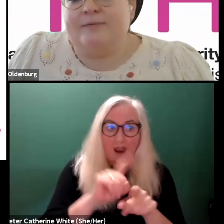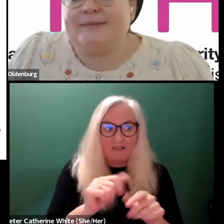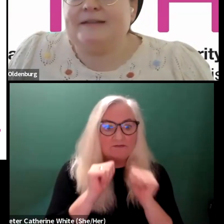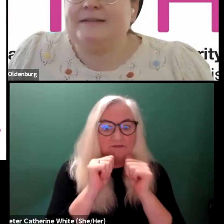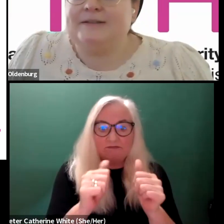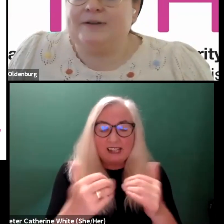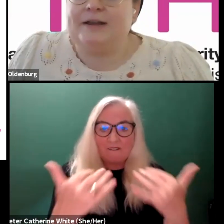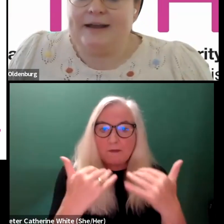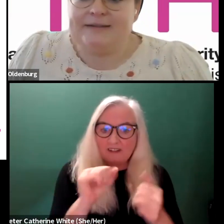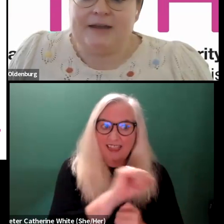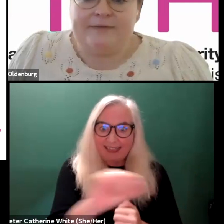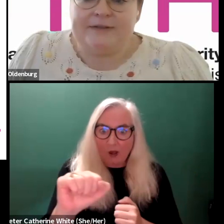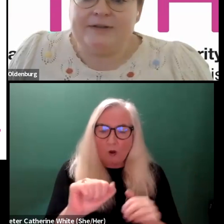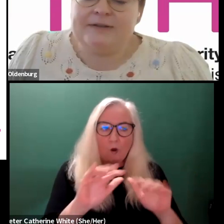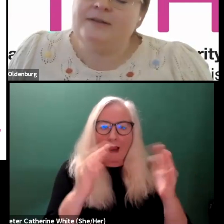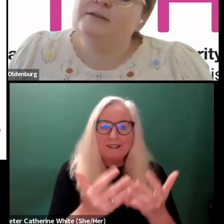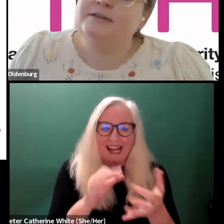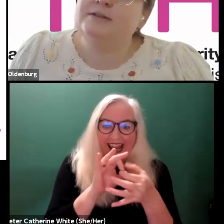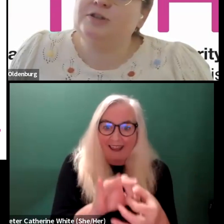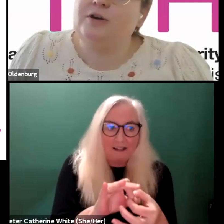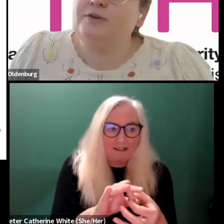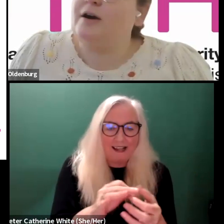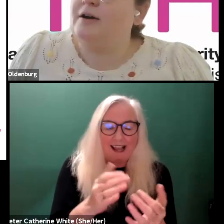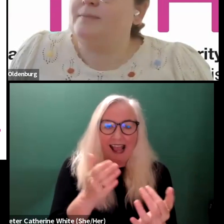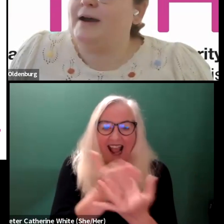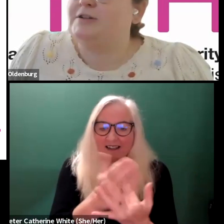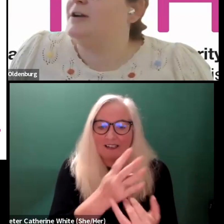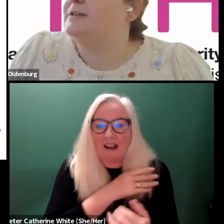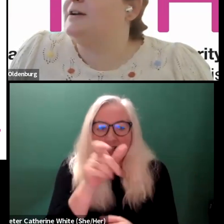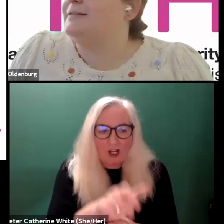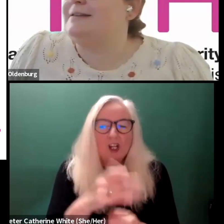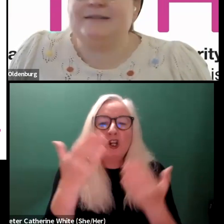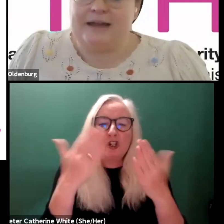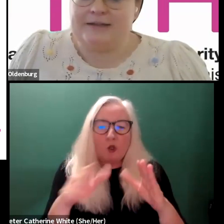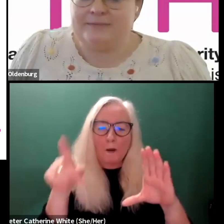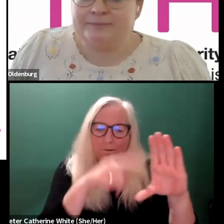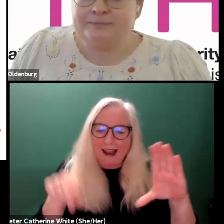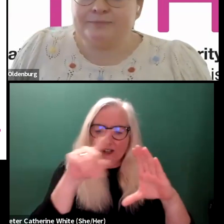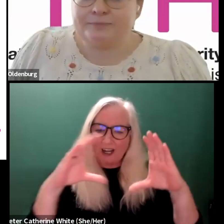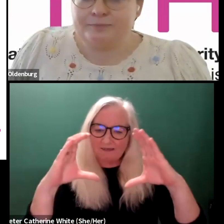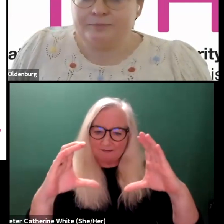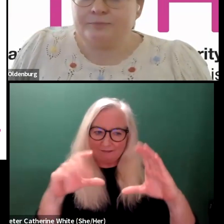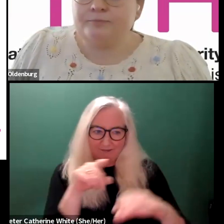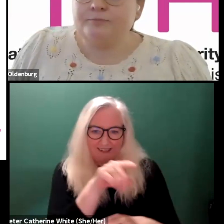This is shown on the pie trash in this slide.